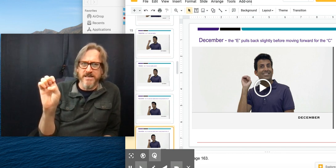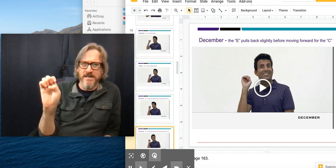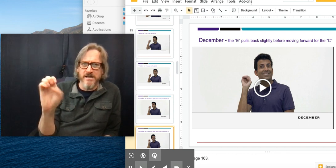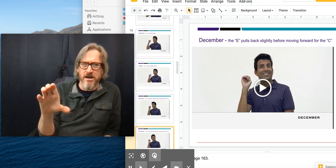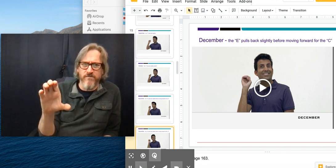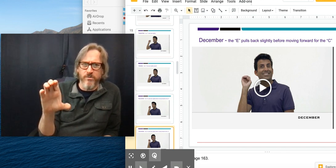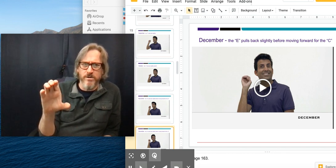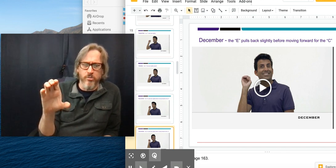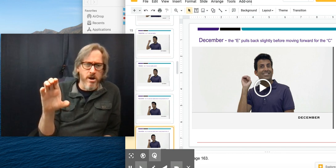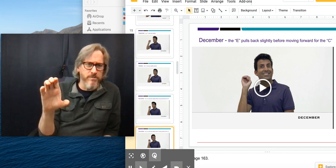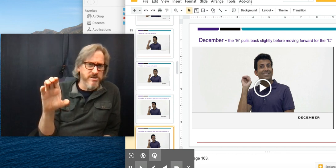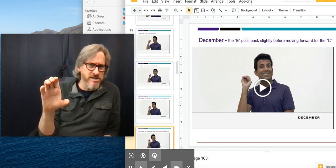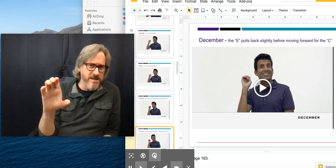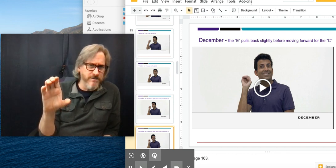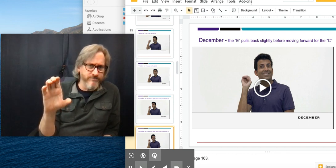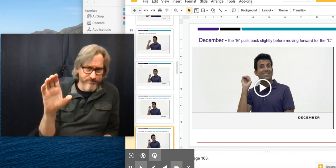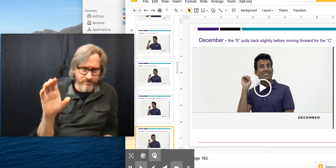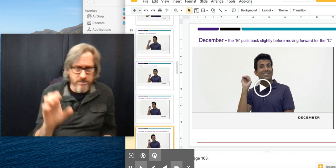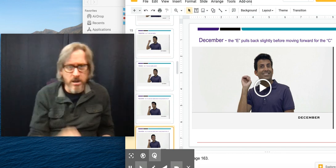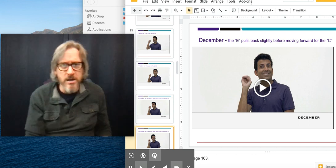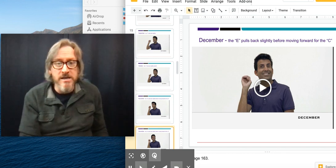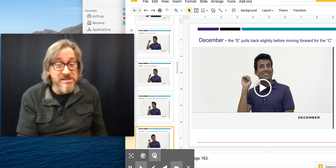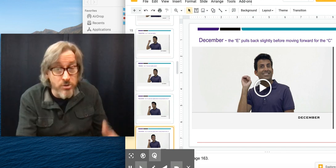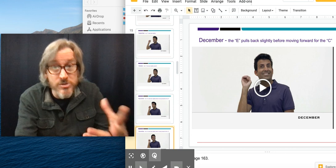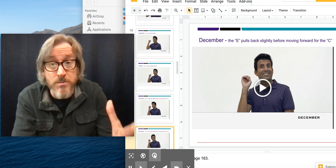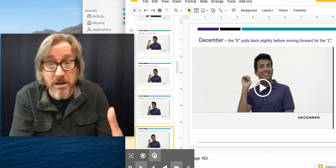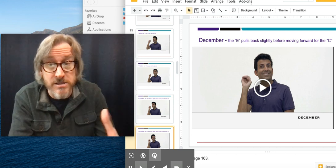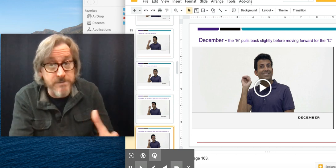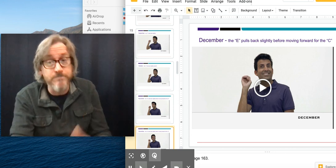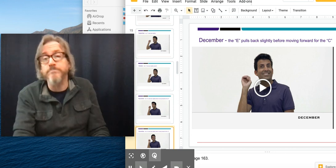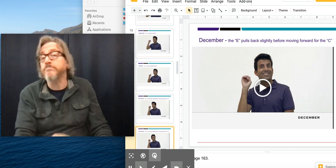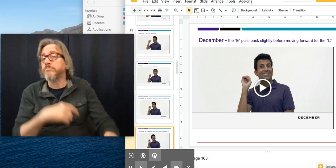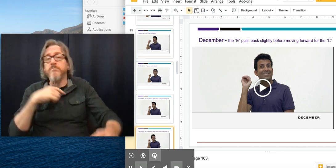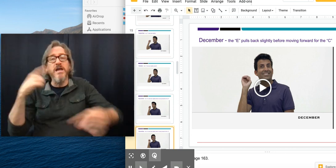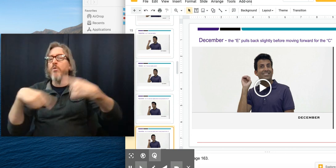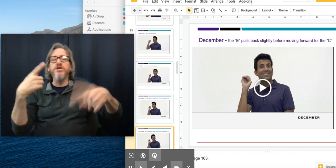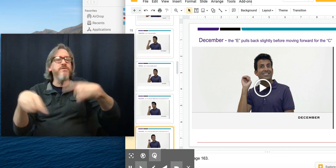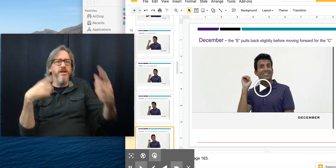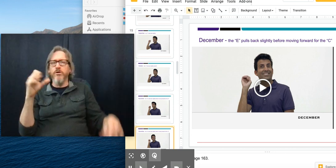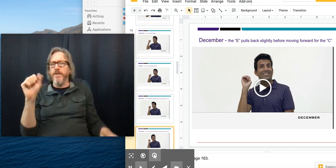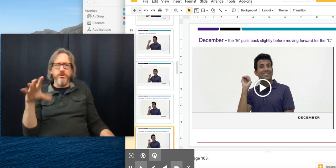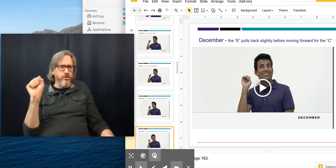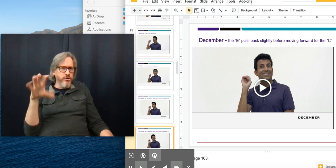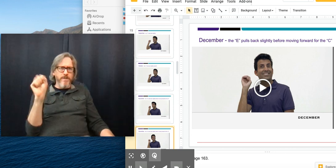little to e forward or up to C so those are the months watch the video make sure you're